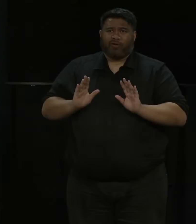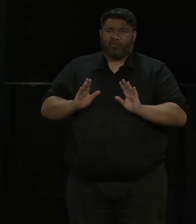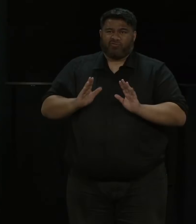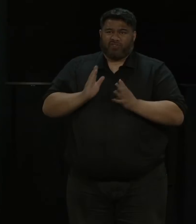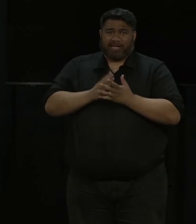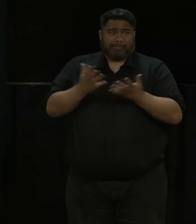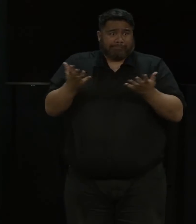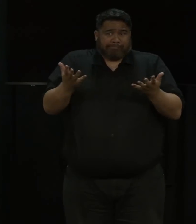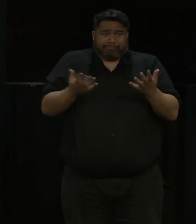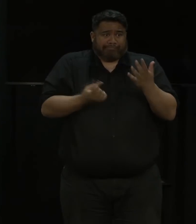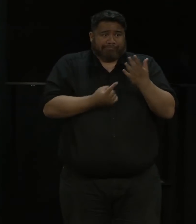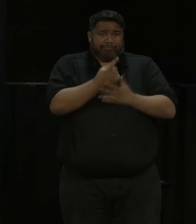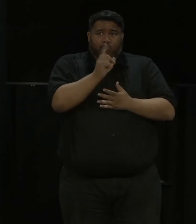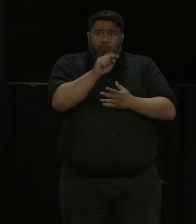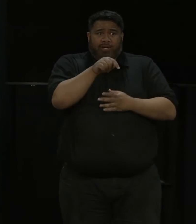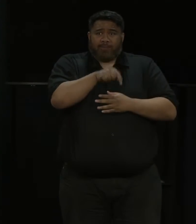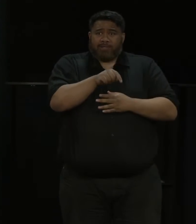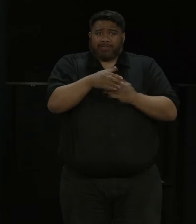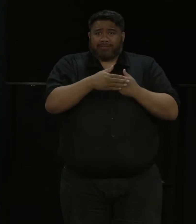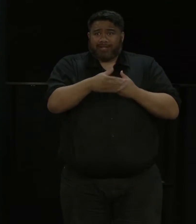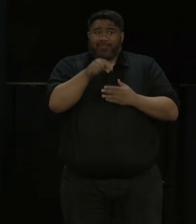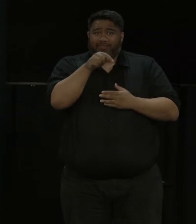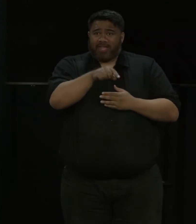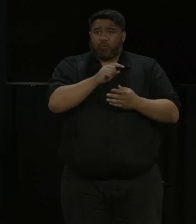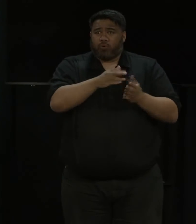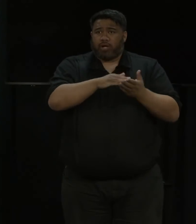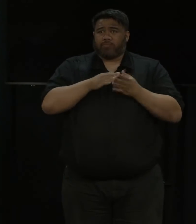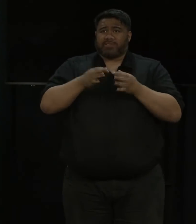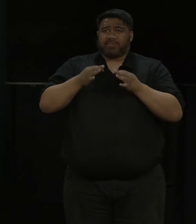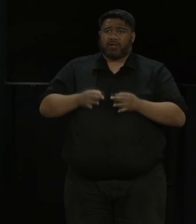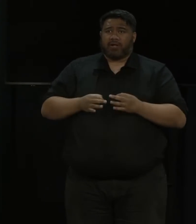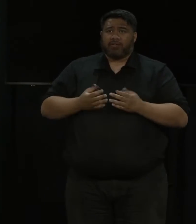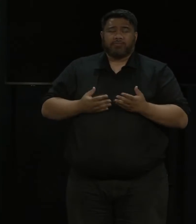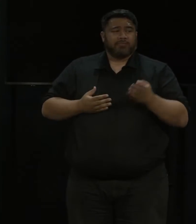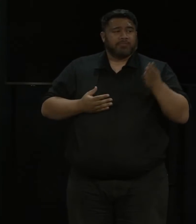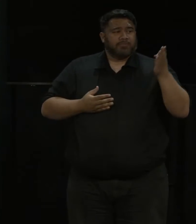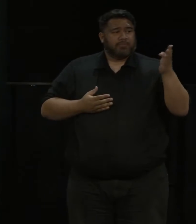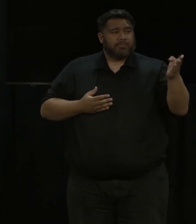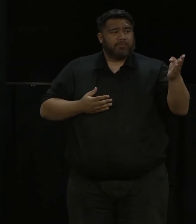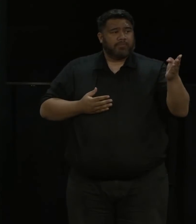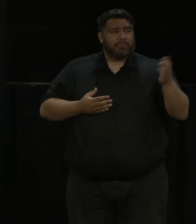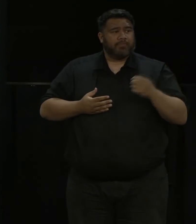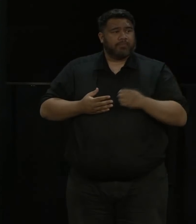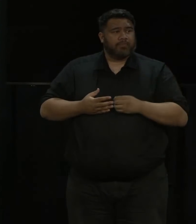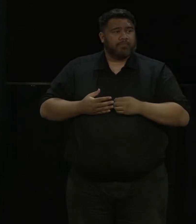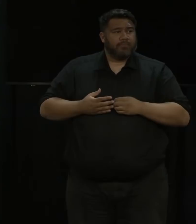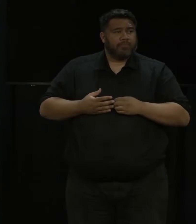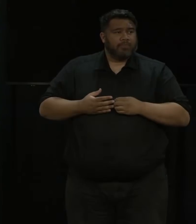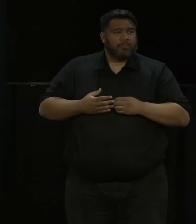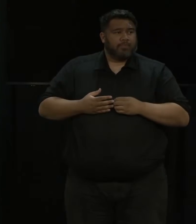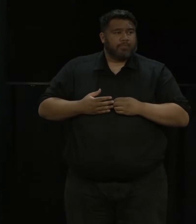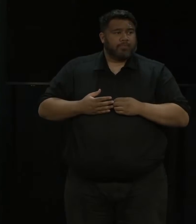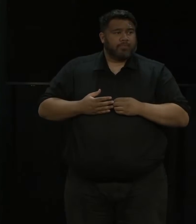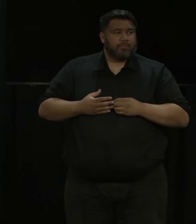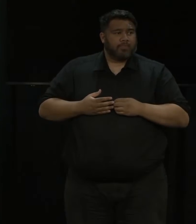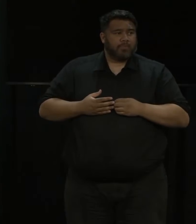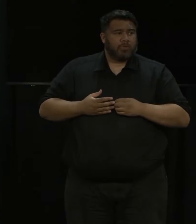situation justifies that. We don't have a timetable on that because it depends on the nature and the shape of the outbreak from this point on.